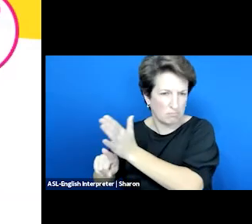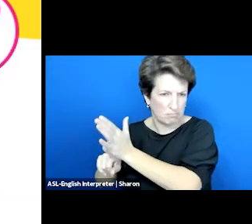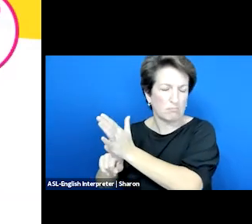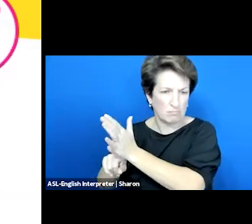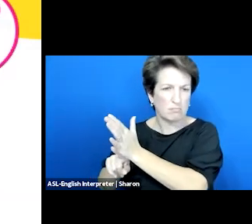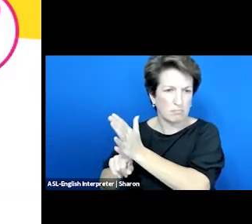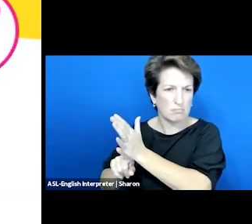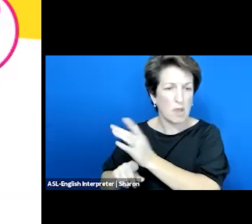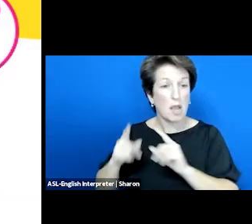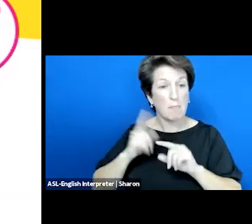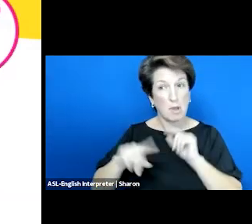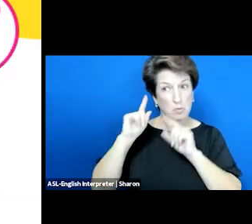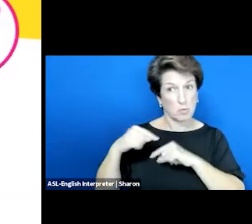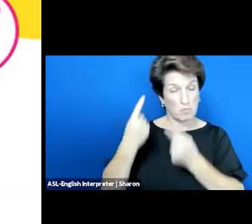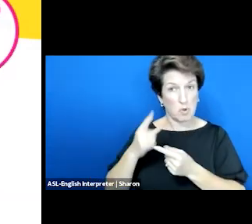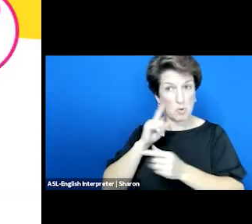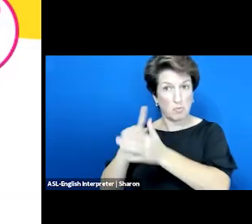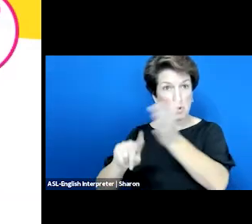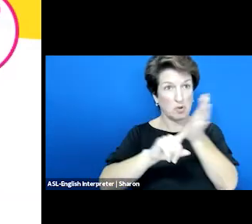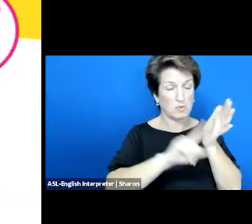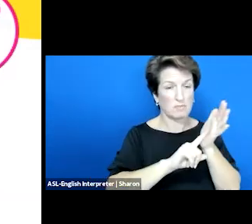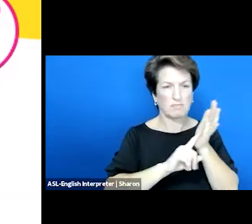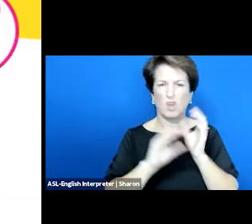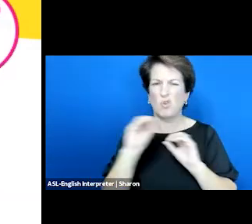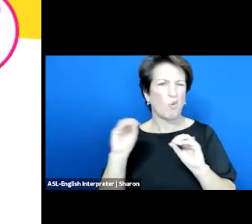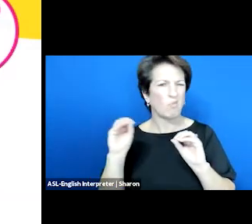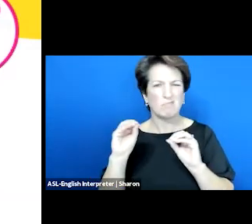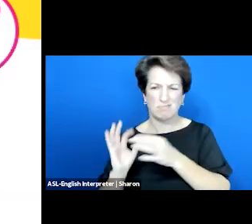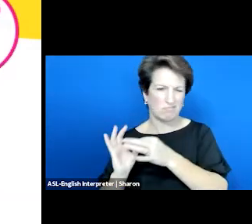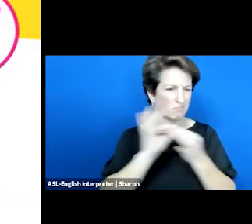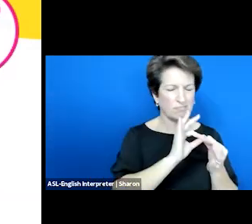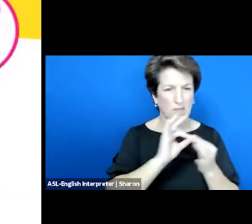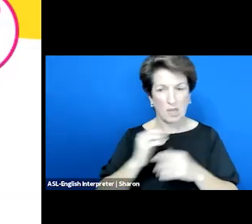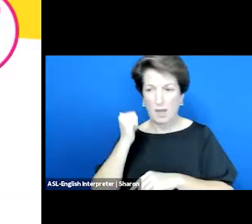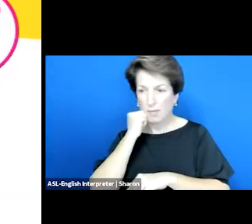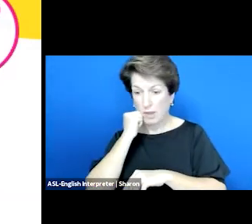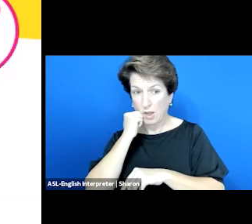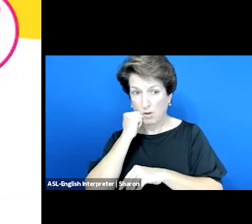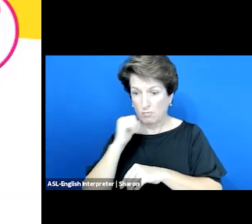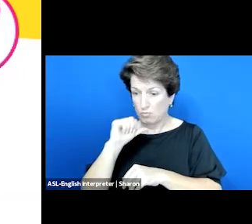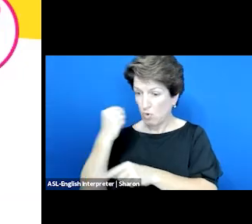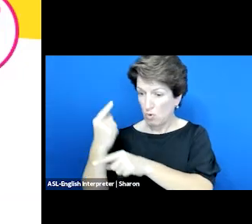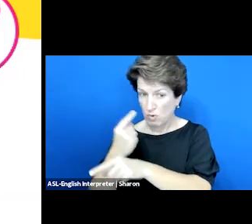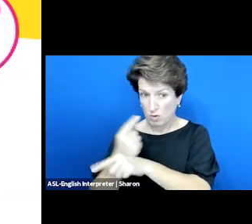irregularity was due to the vaccine.